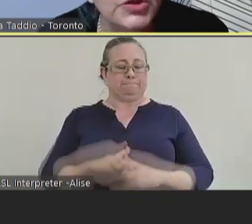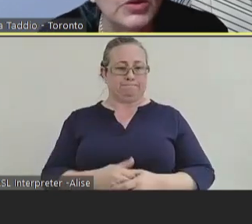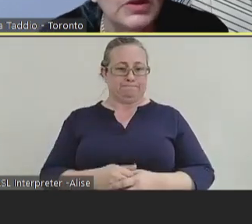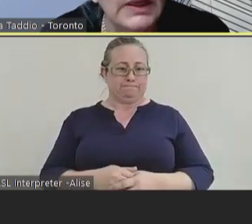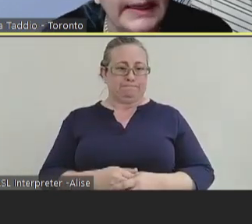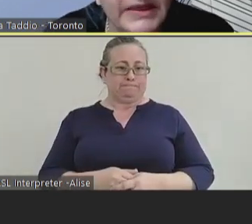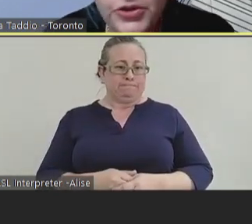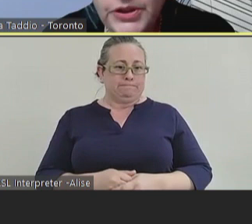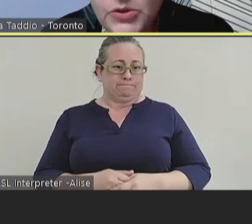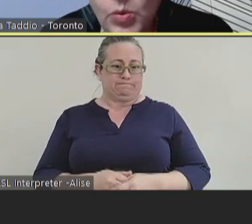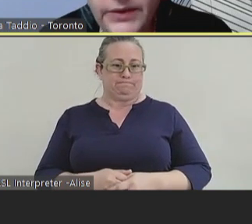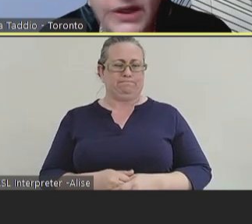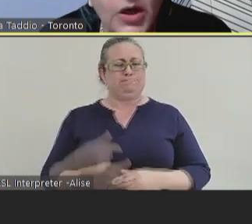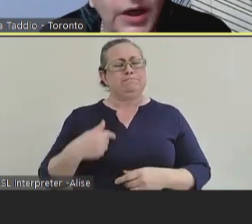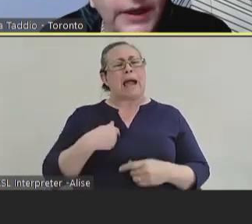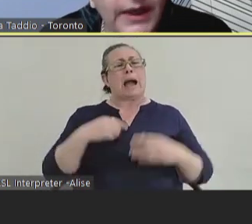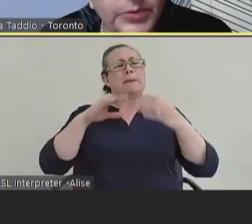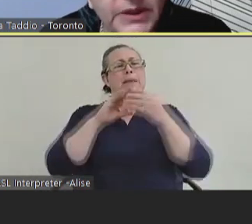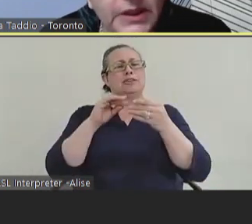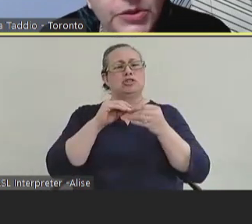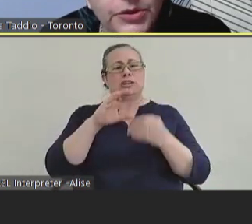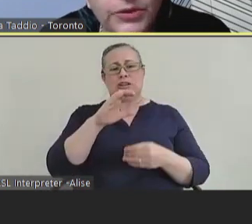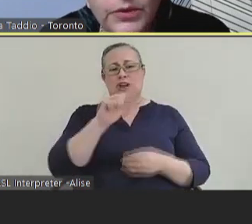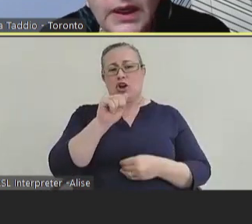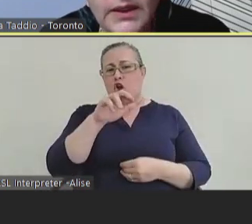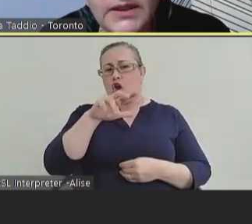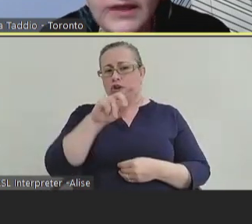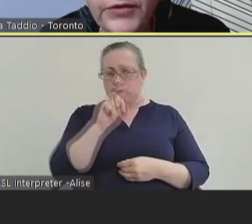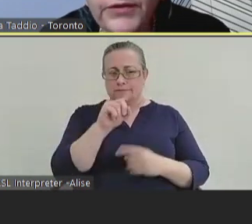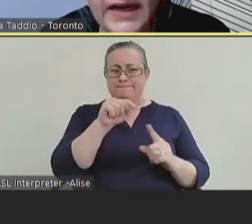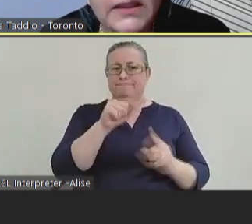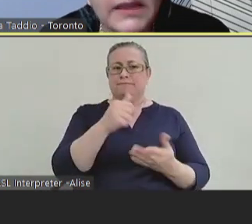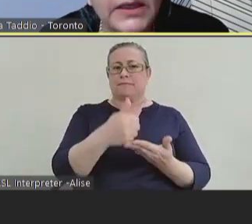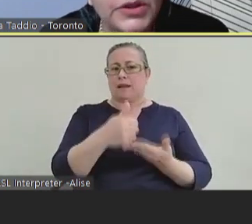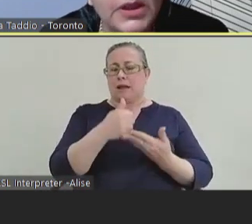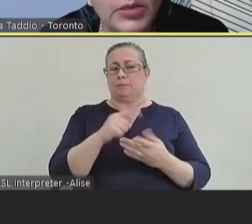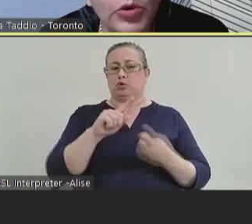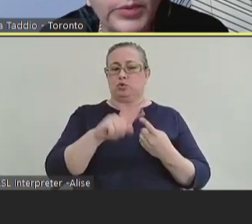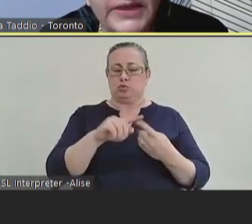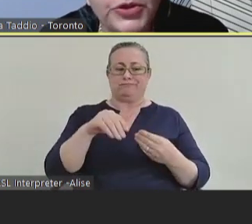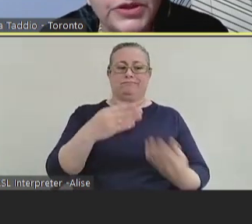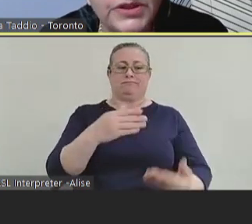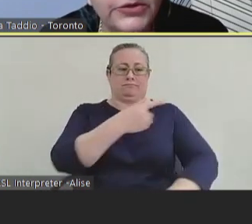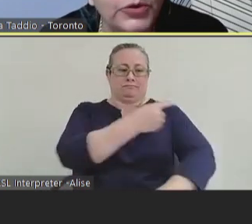So, I mentioned as well that CARD helped us to deliver vaccinations in a more patient-centered